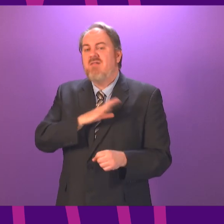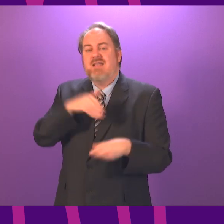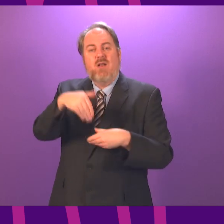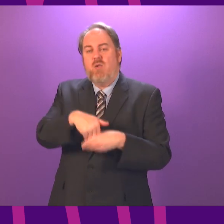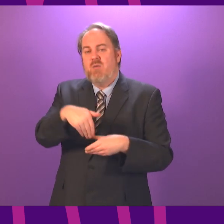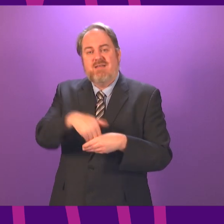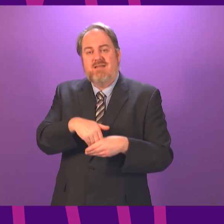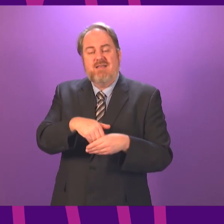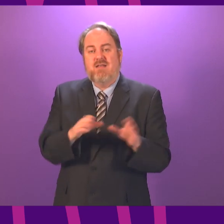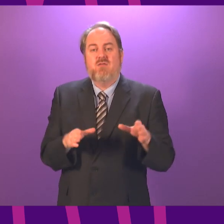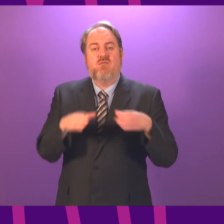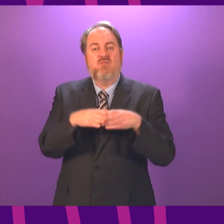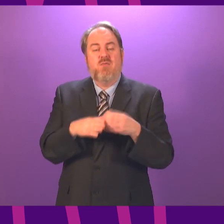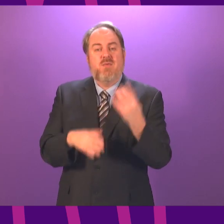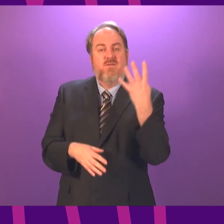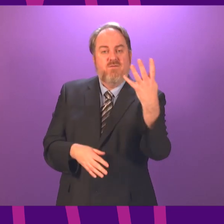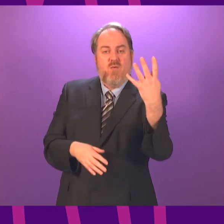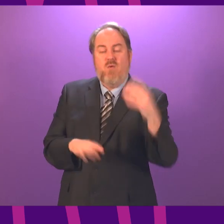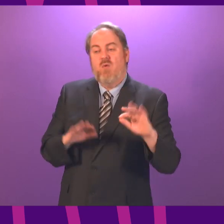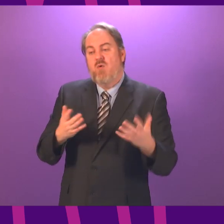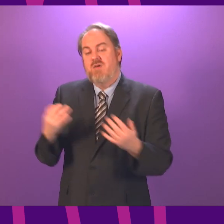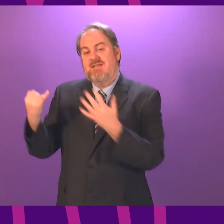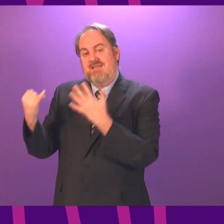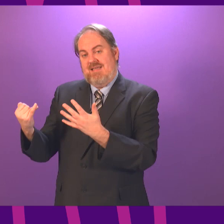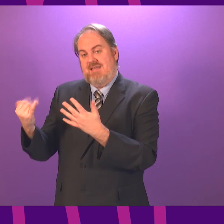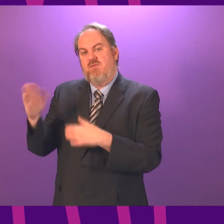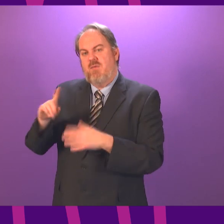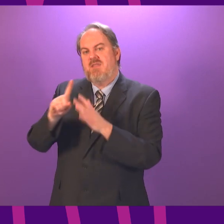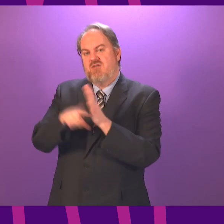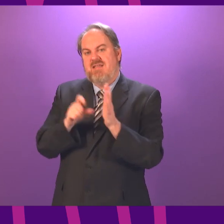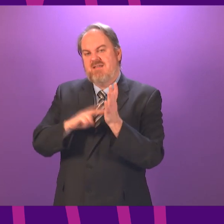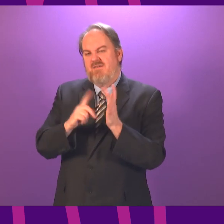group 4 or group 6 of the Joint Committee on Vaccination and Immunisation priority list.